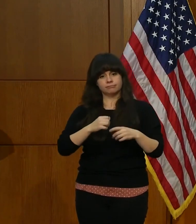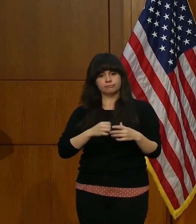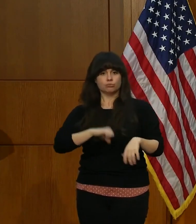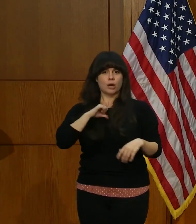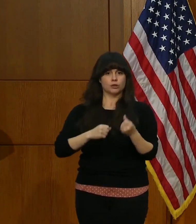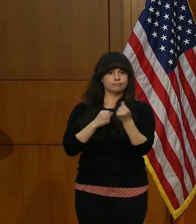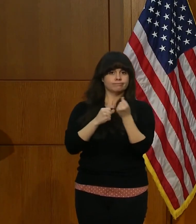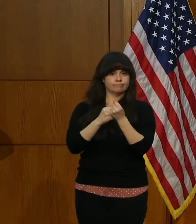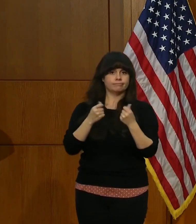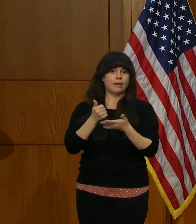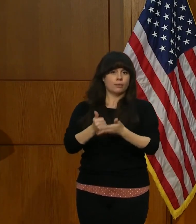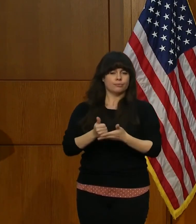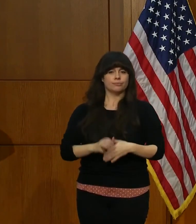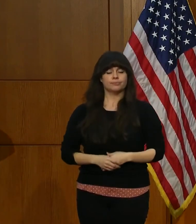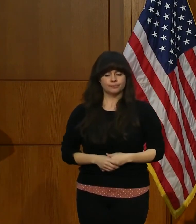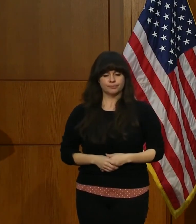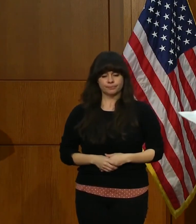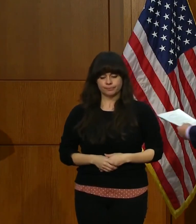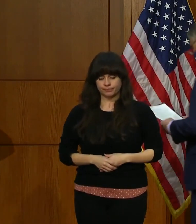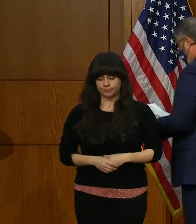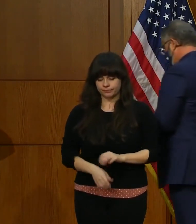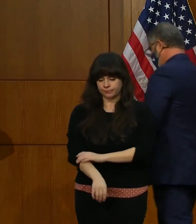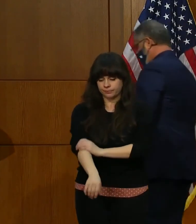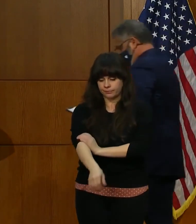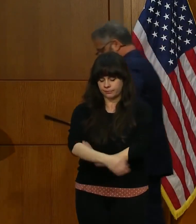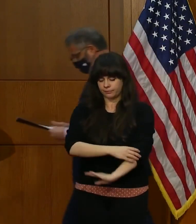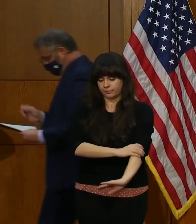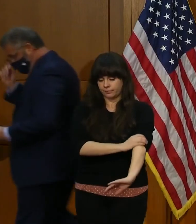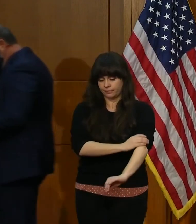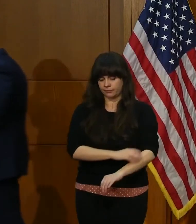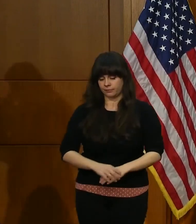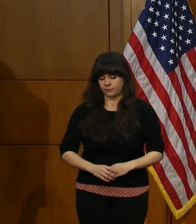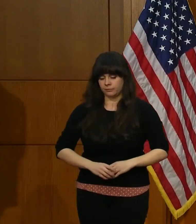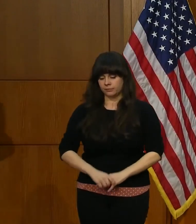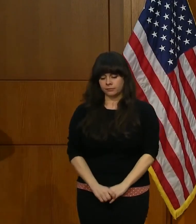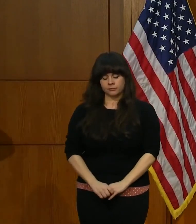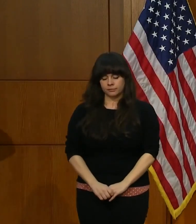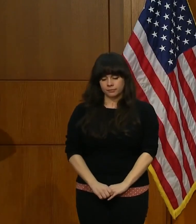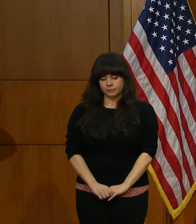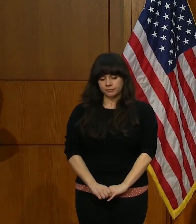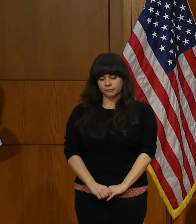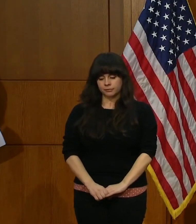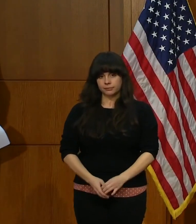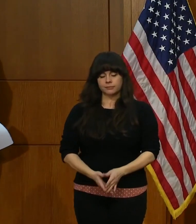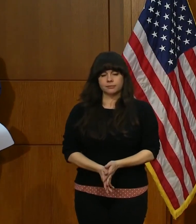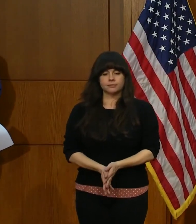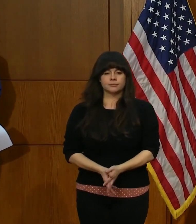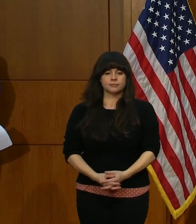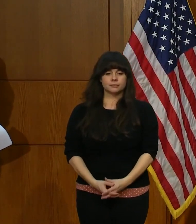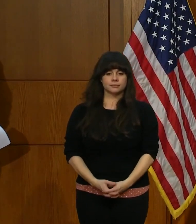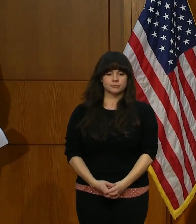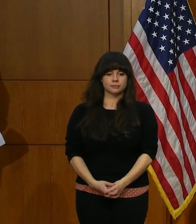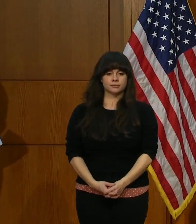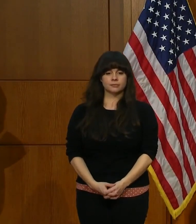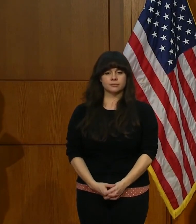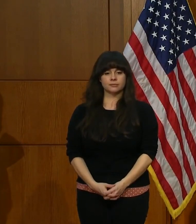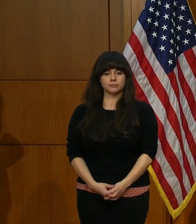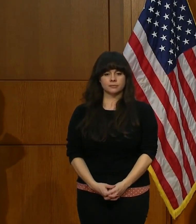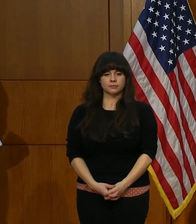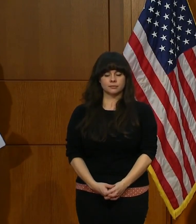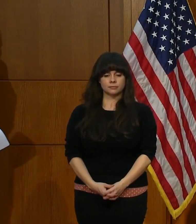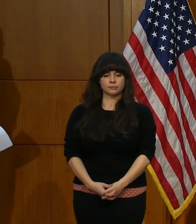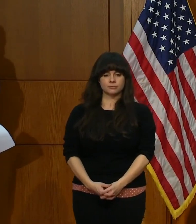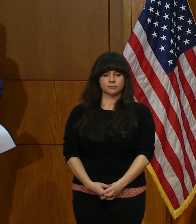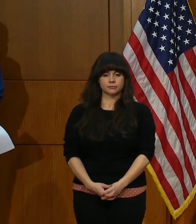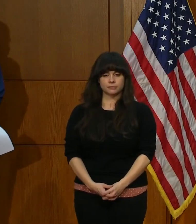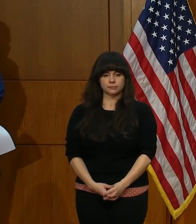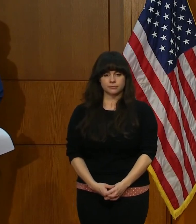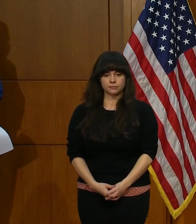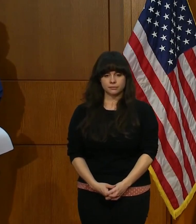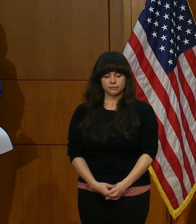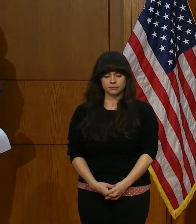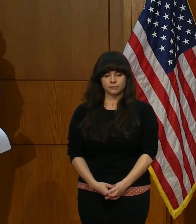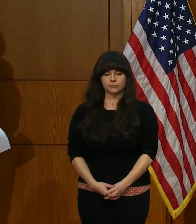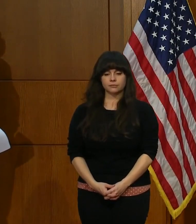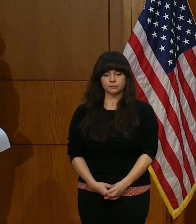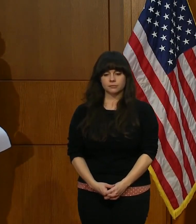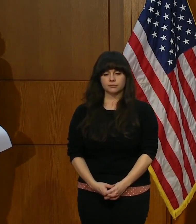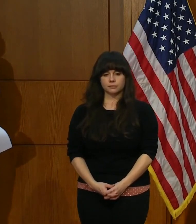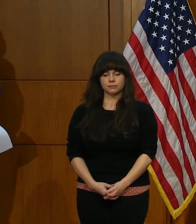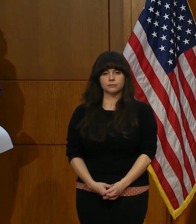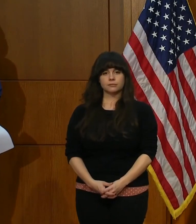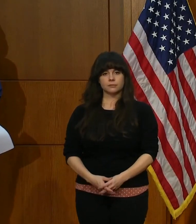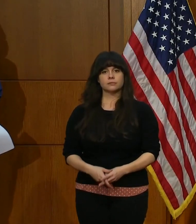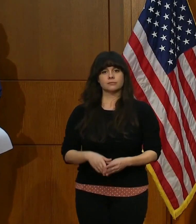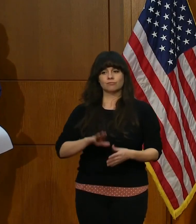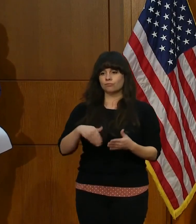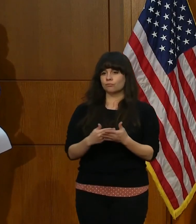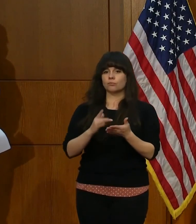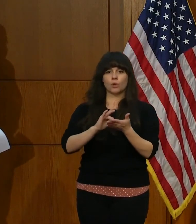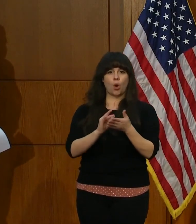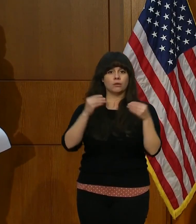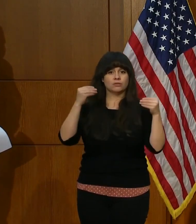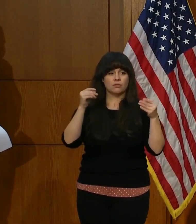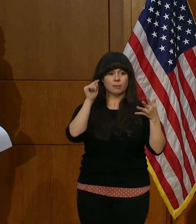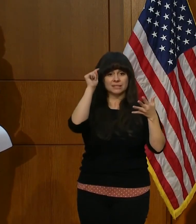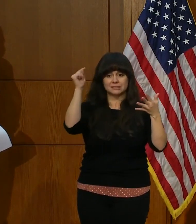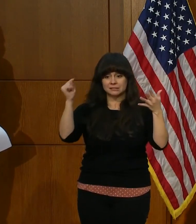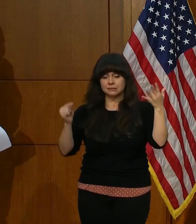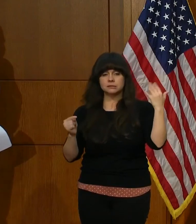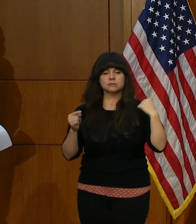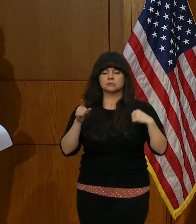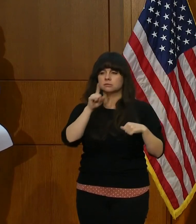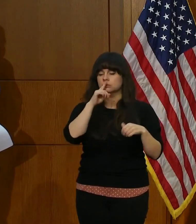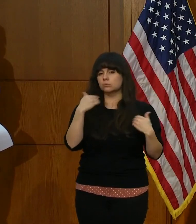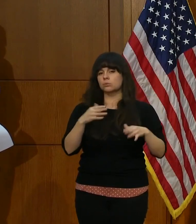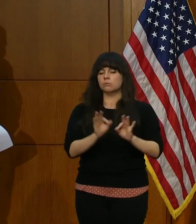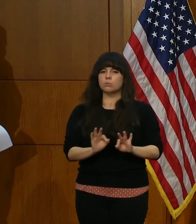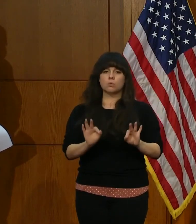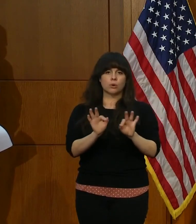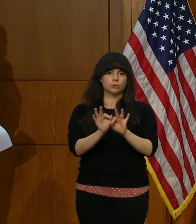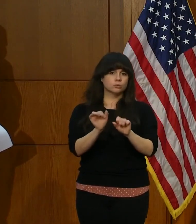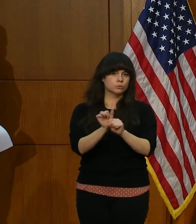WE CAN. SO THANK YOU. THESE